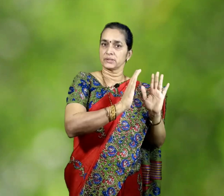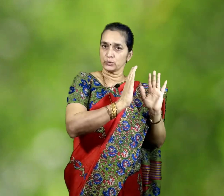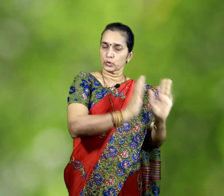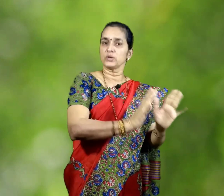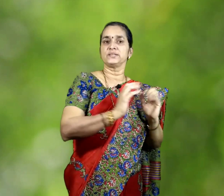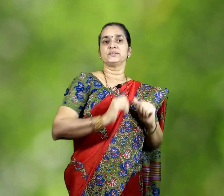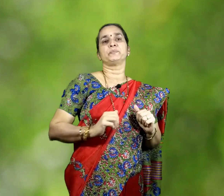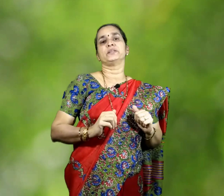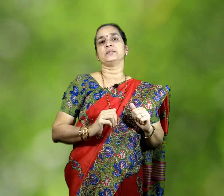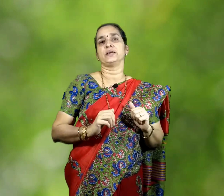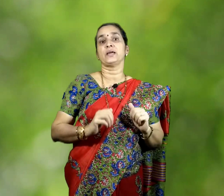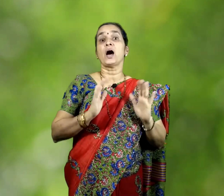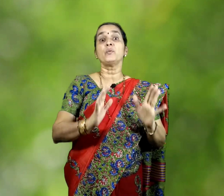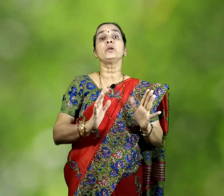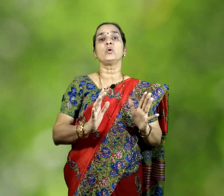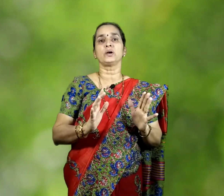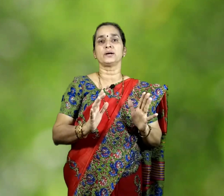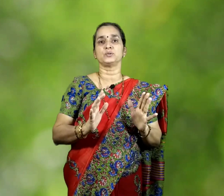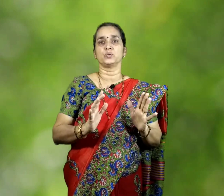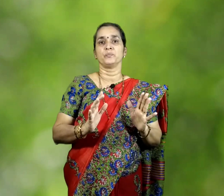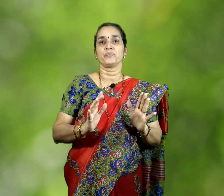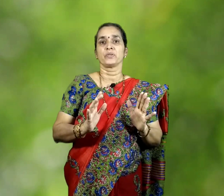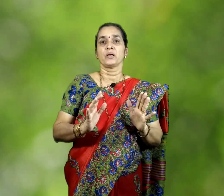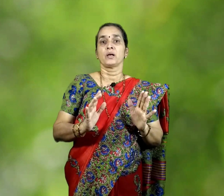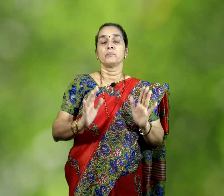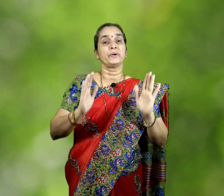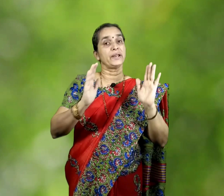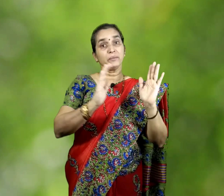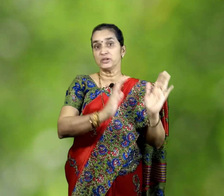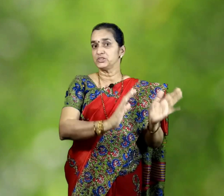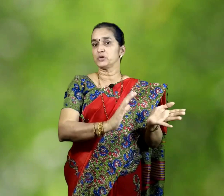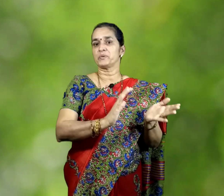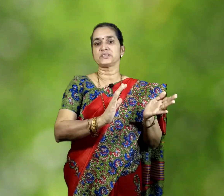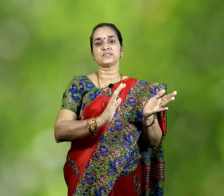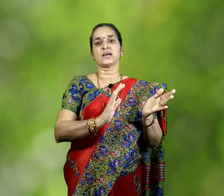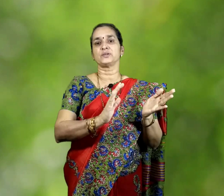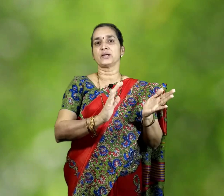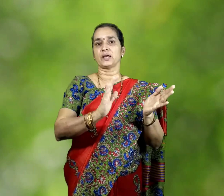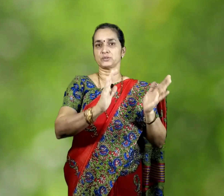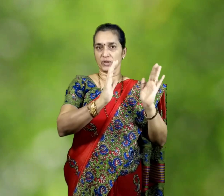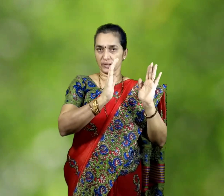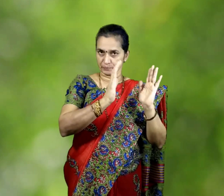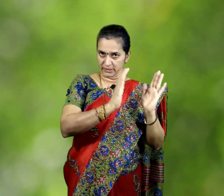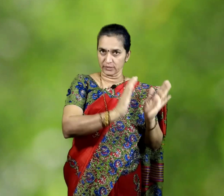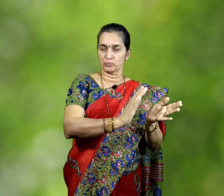Most certainly because of a disease What is that disease?